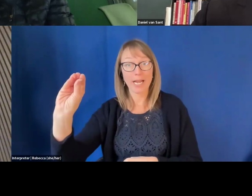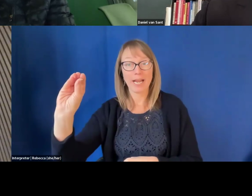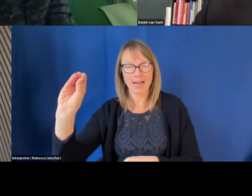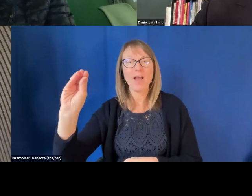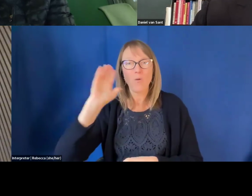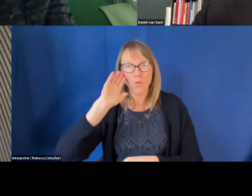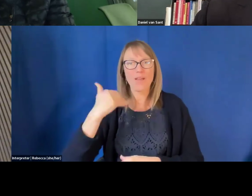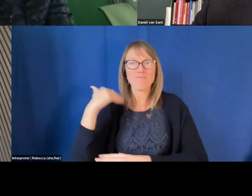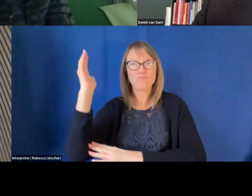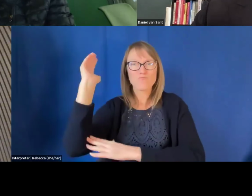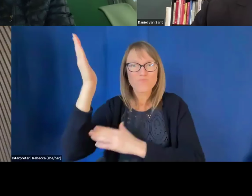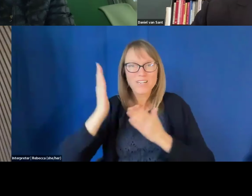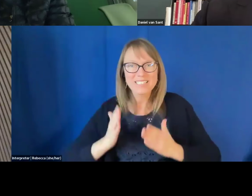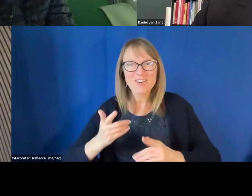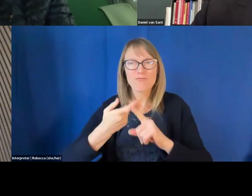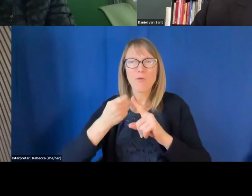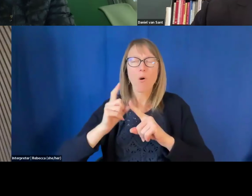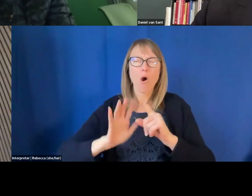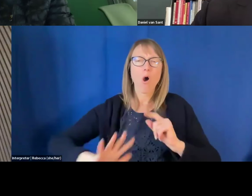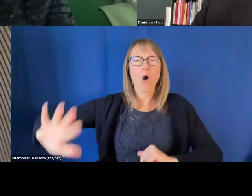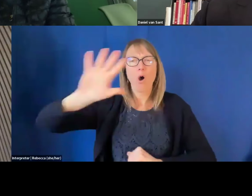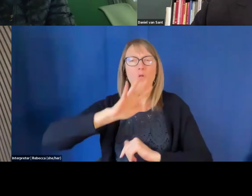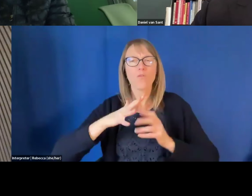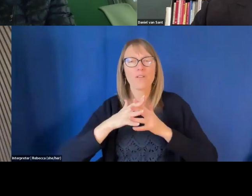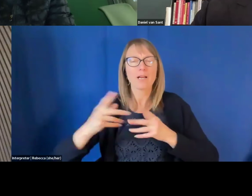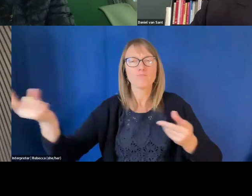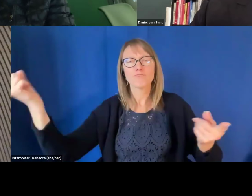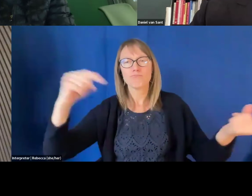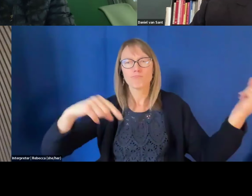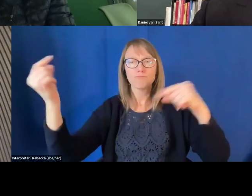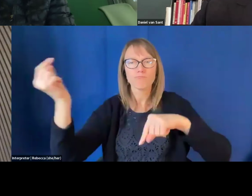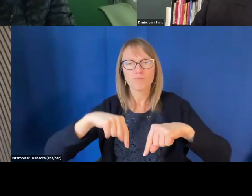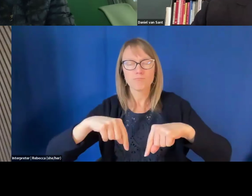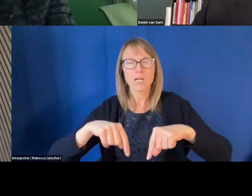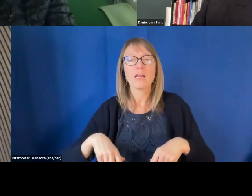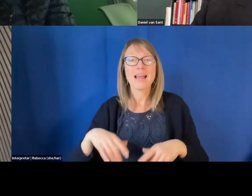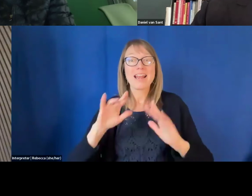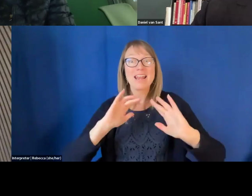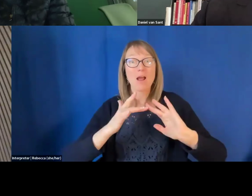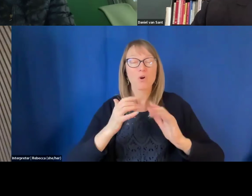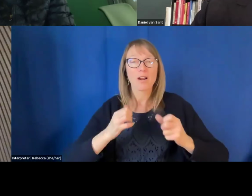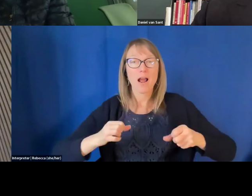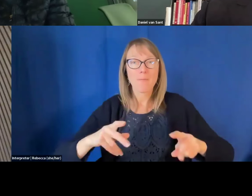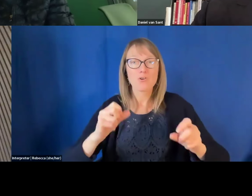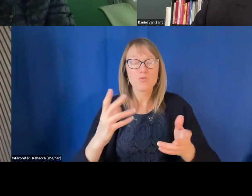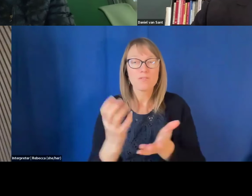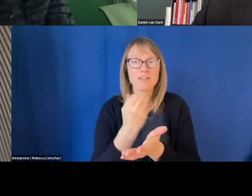and attendees from across the country with networking opportunities, continuing education units, tours, and more.